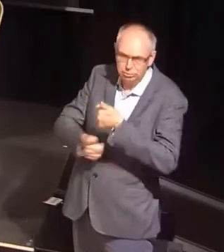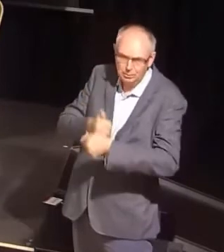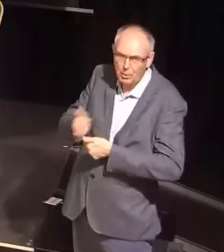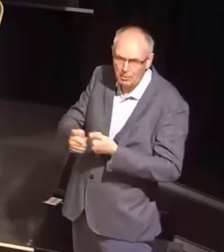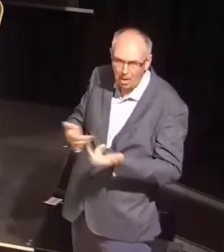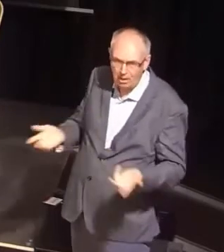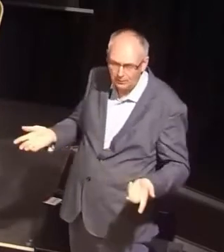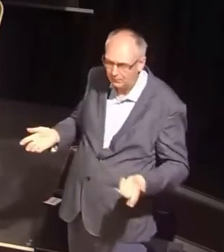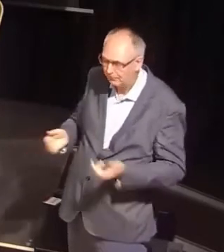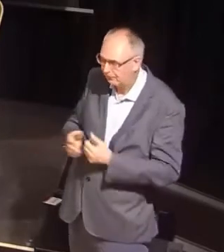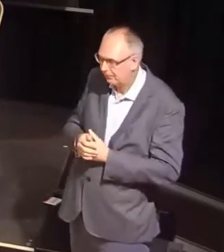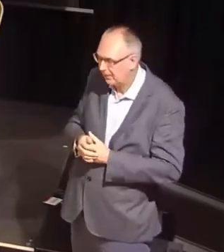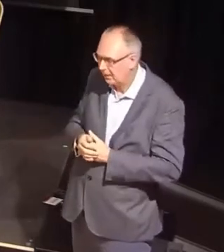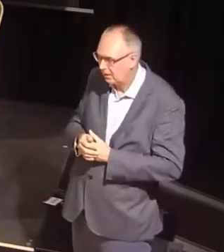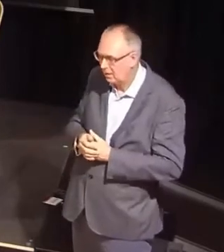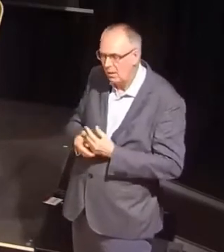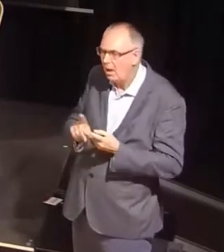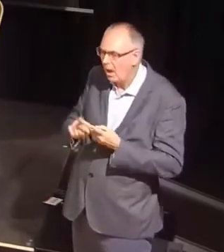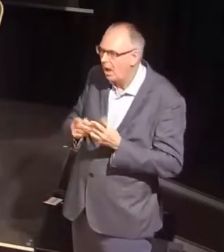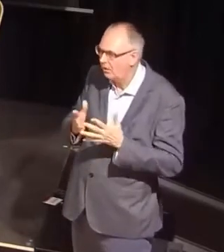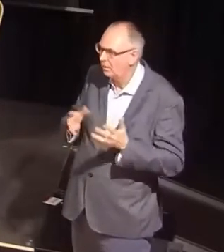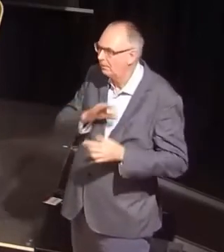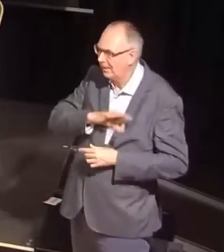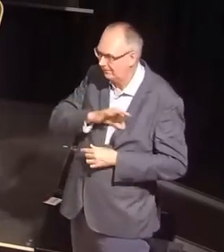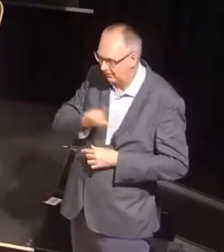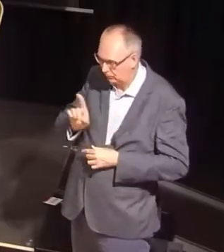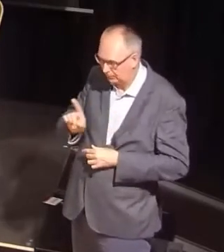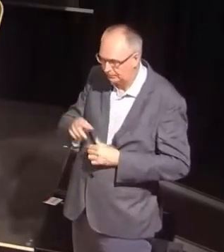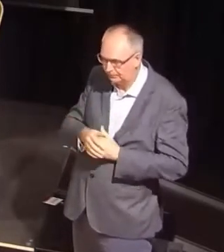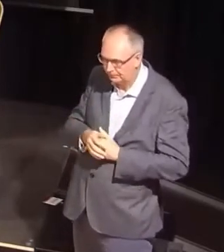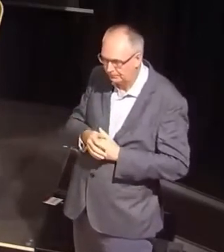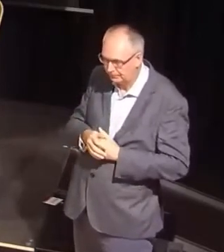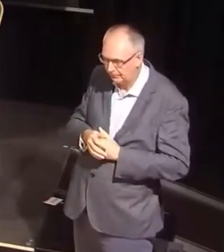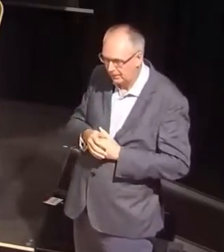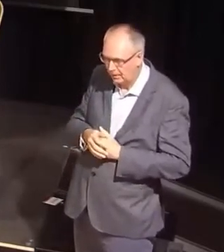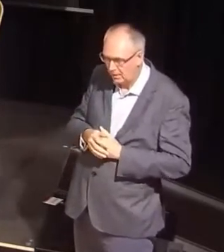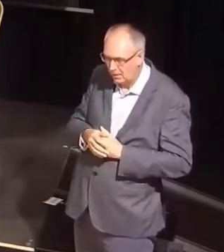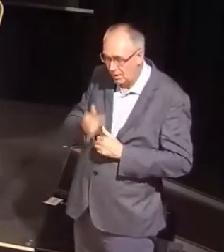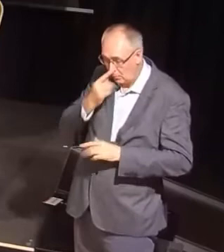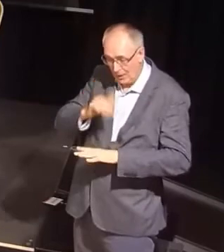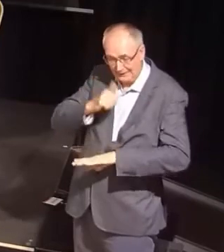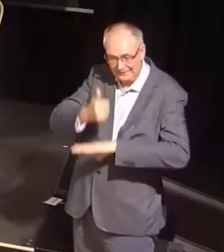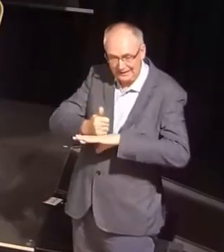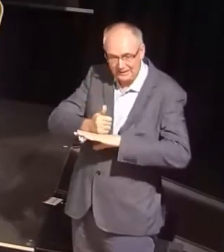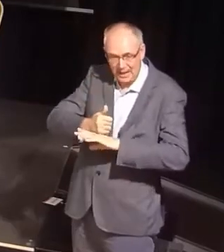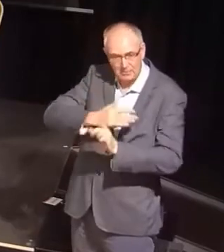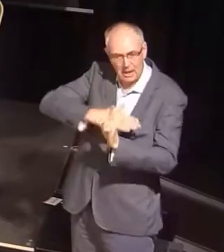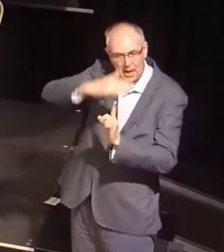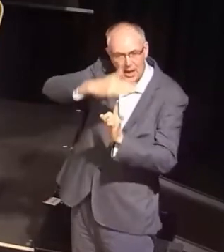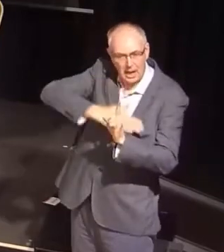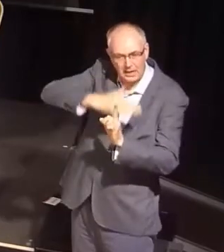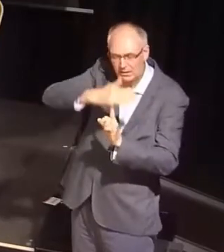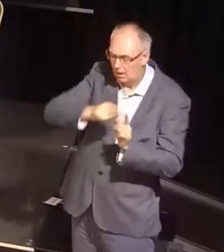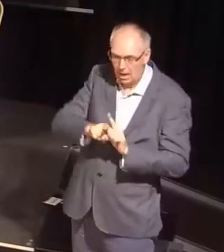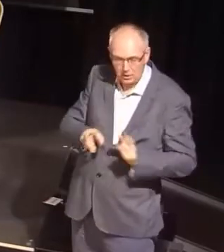Another big benefit as well of it is, you can set the height in the game, so if you're in a wheelchair or seated,